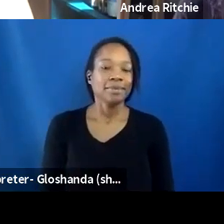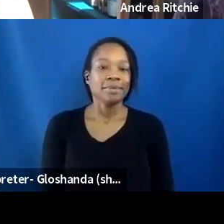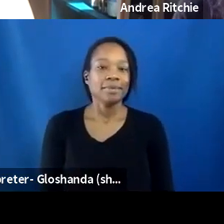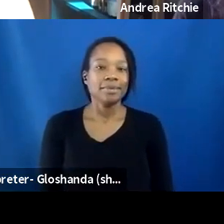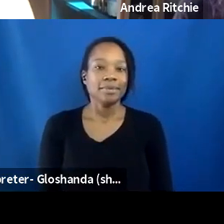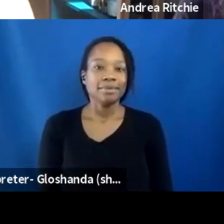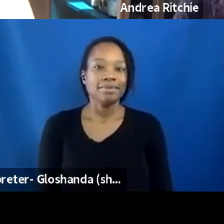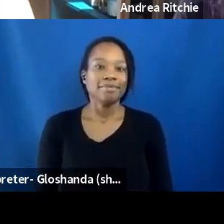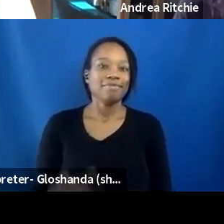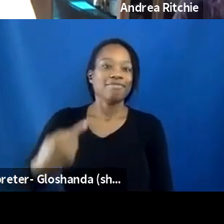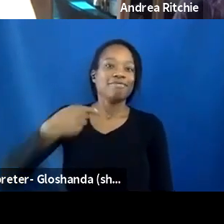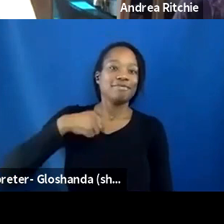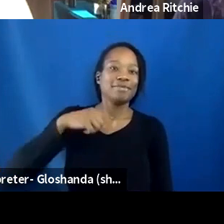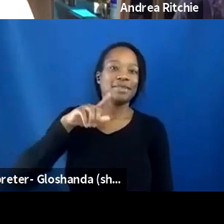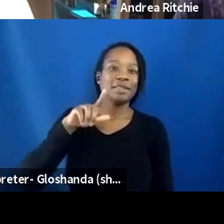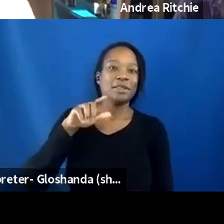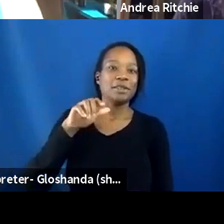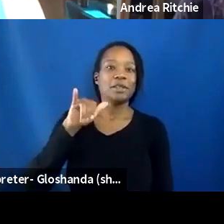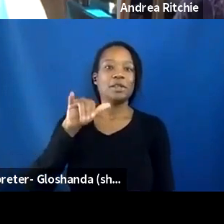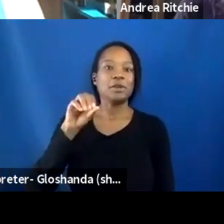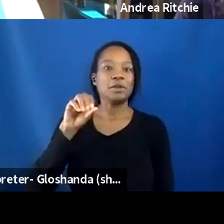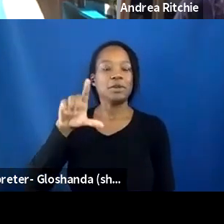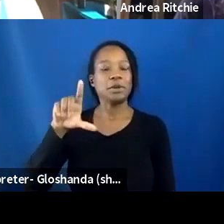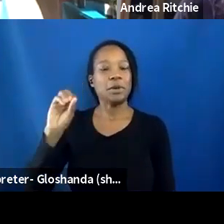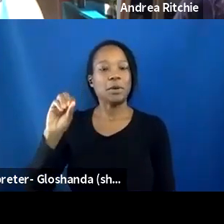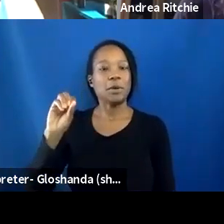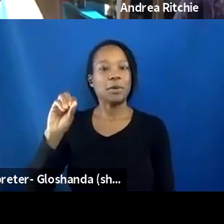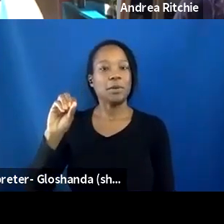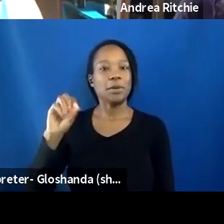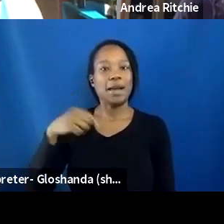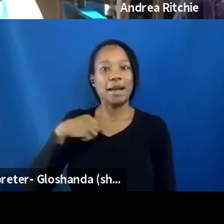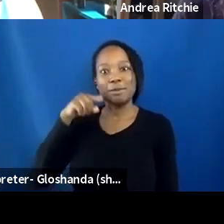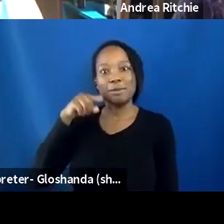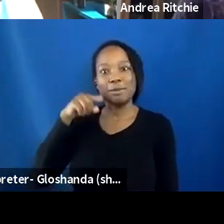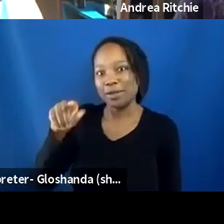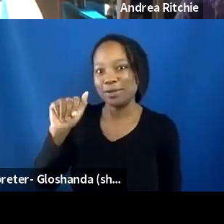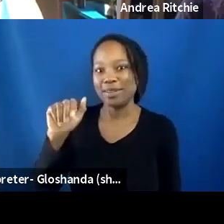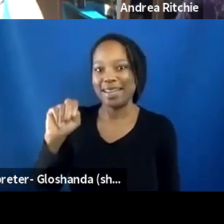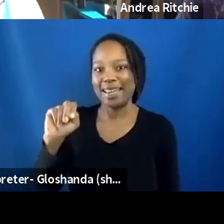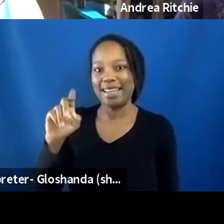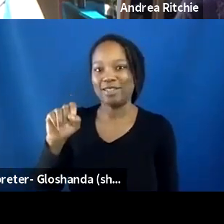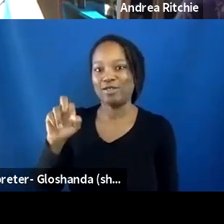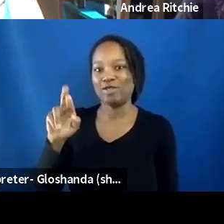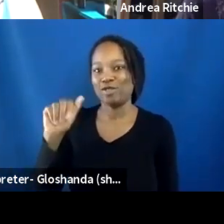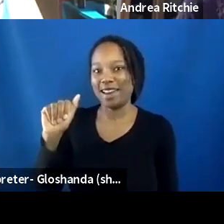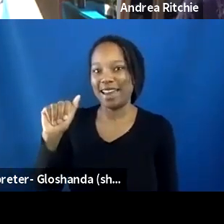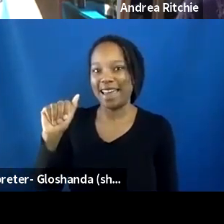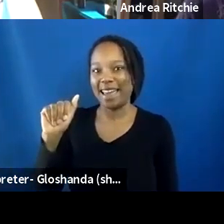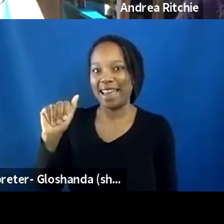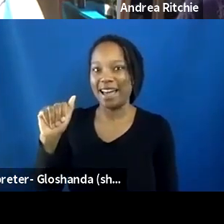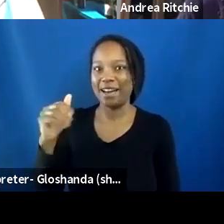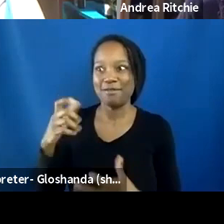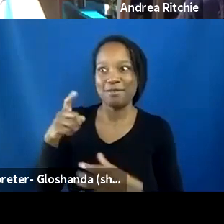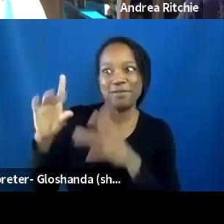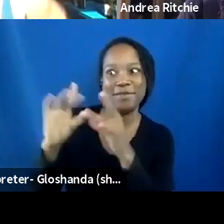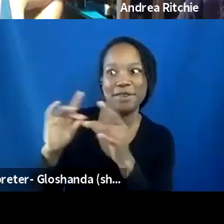This is Yolo, Y-O-L-O, and I was pointing to Andrea, A-N-D-R-E-A, we were pointing at each other.